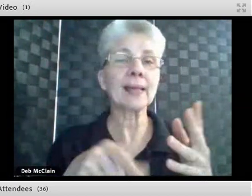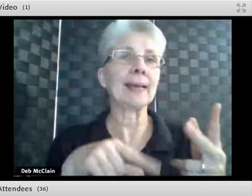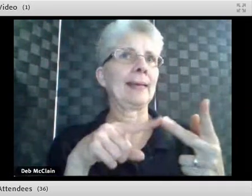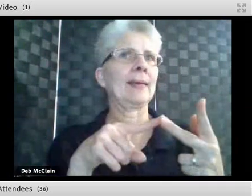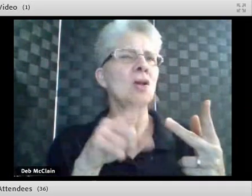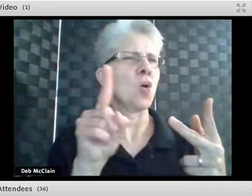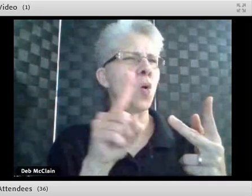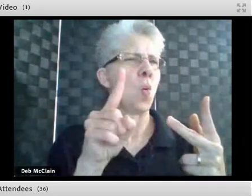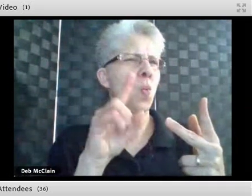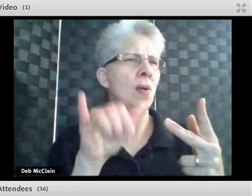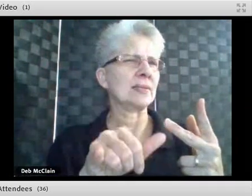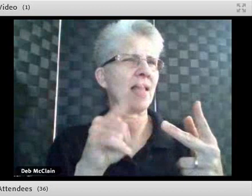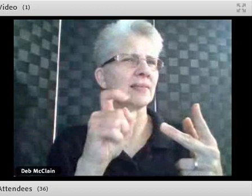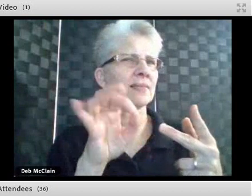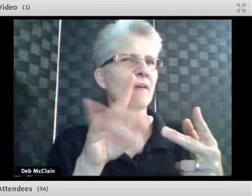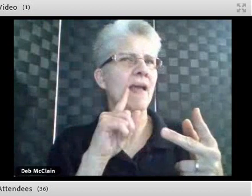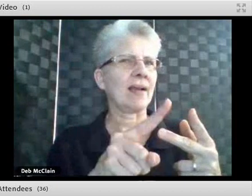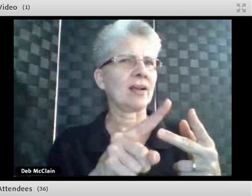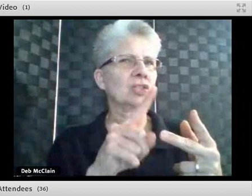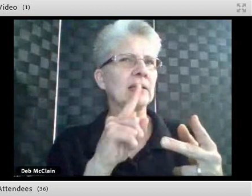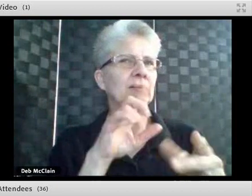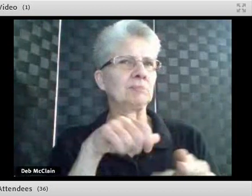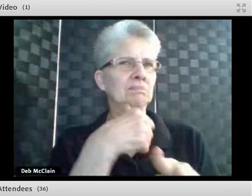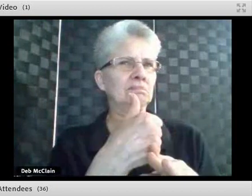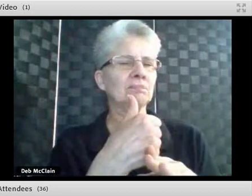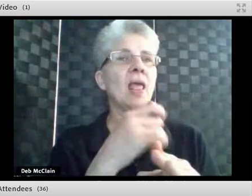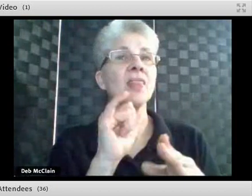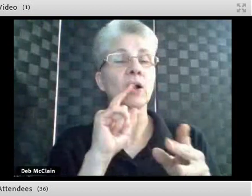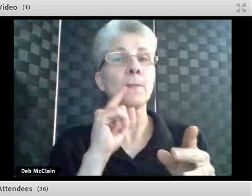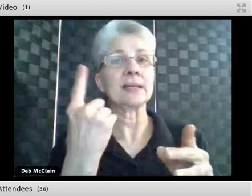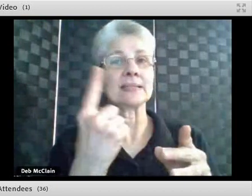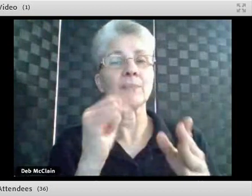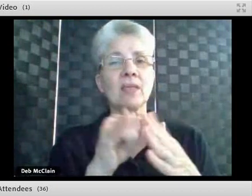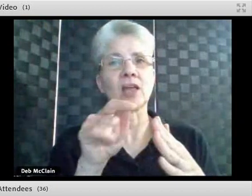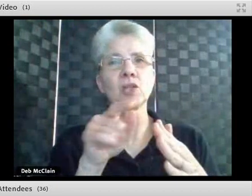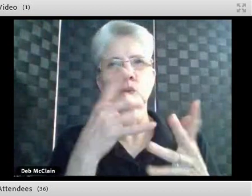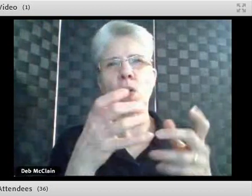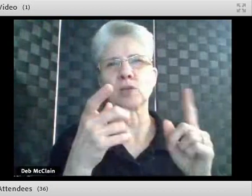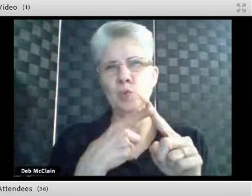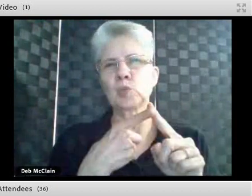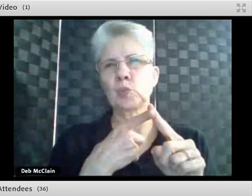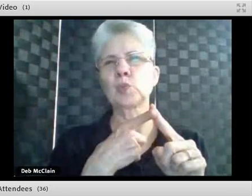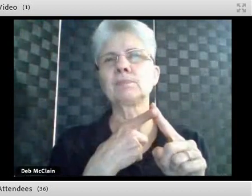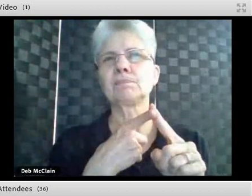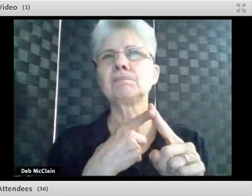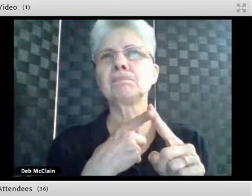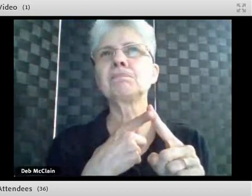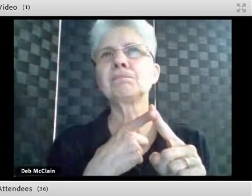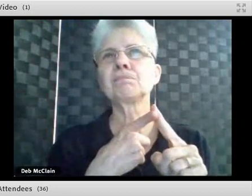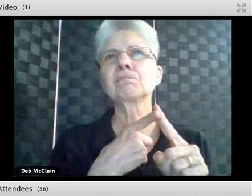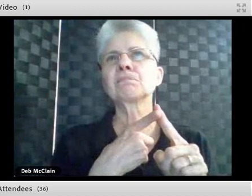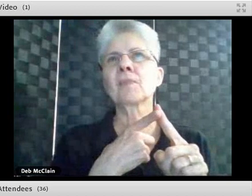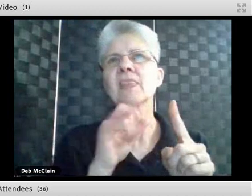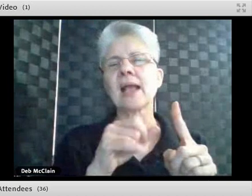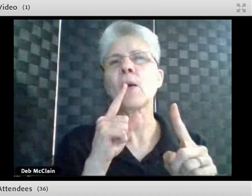You know, where does this stuff actually live? That can also be something where you want to -- that could be a really easy thing